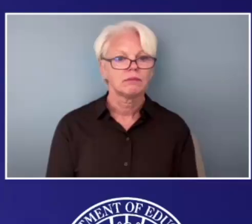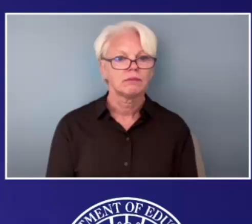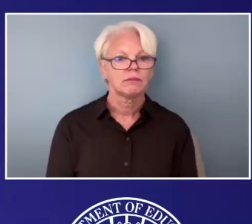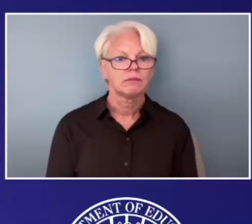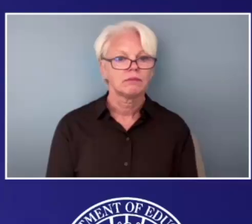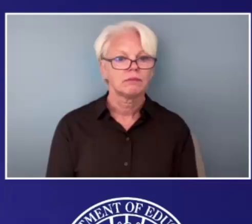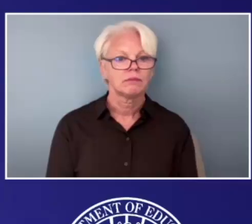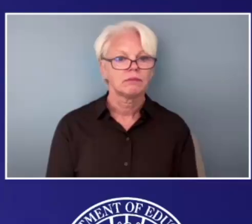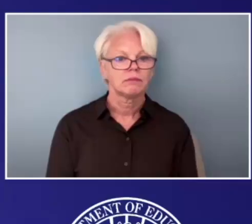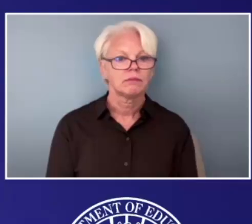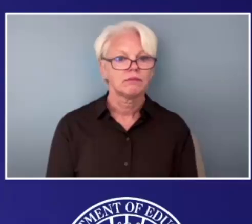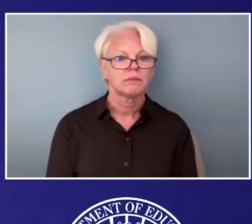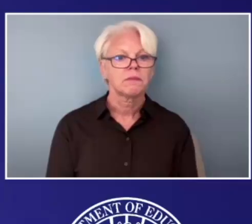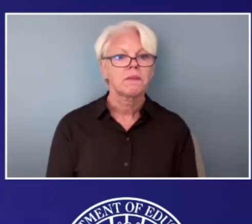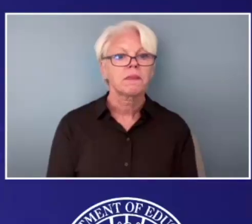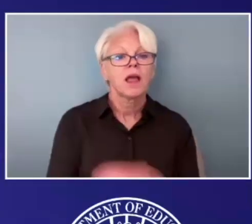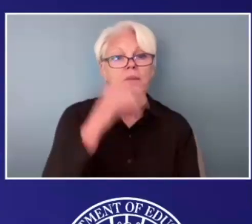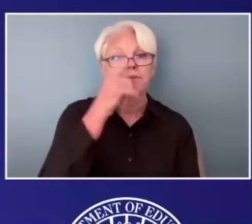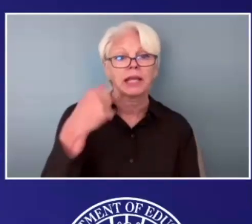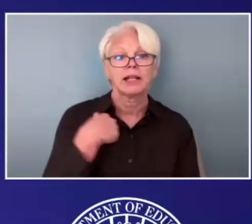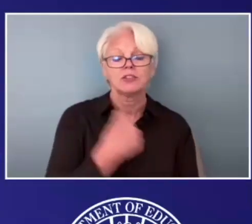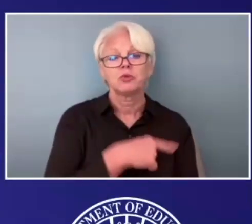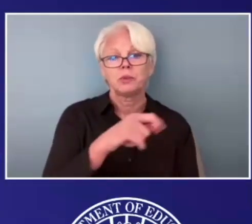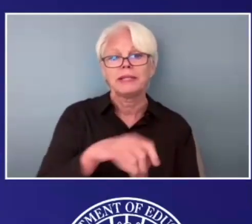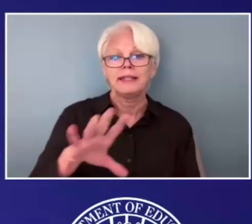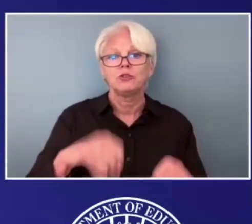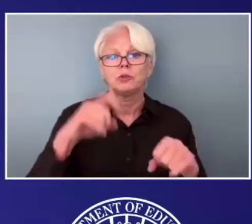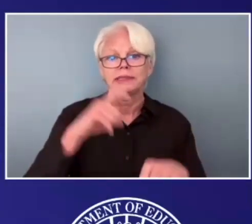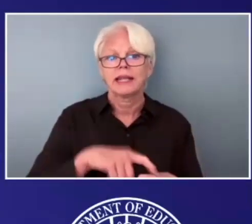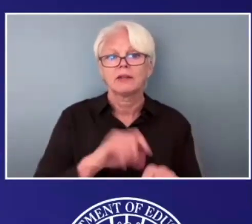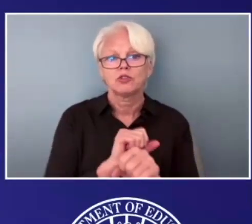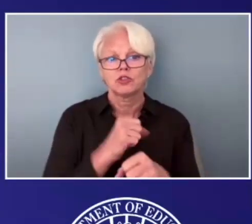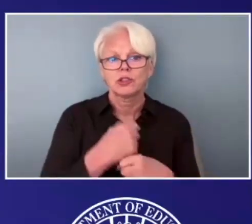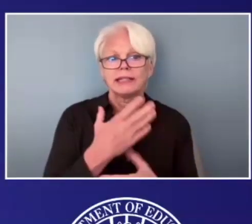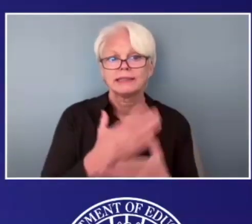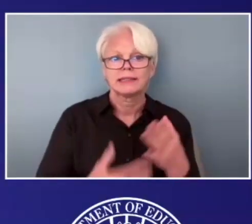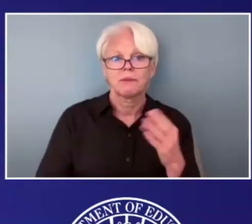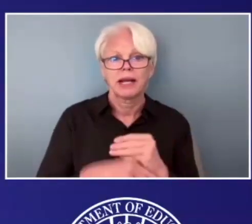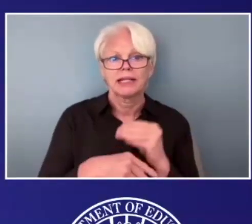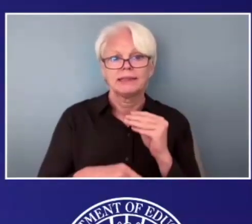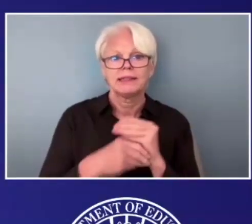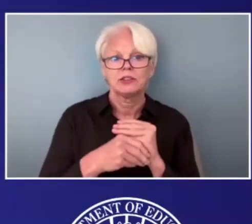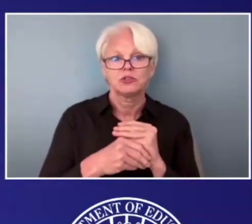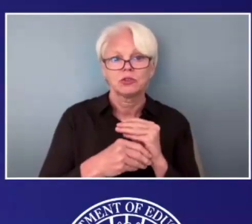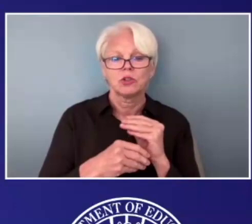Given that we need to take some time to create some additional amendatory text